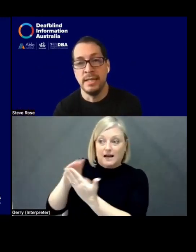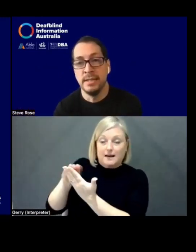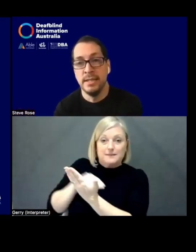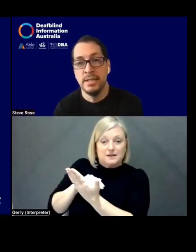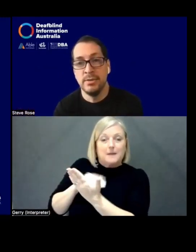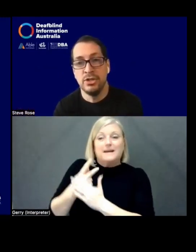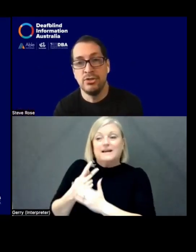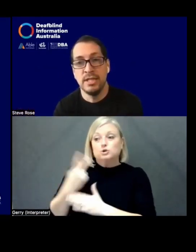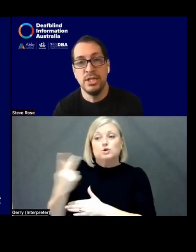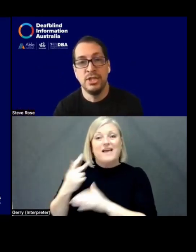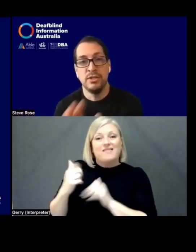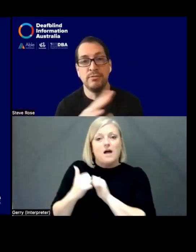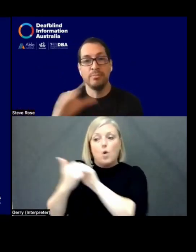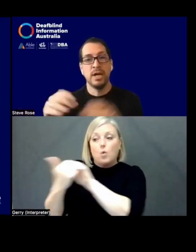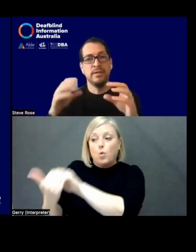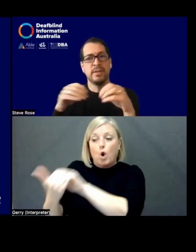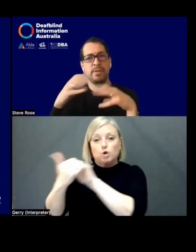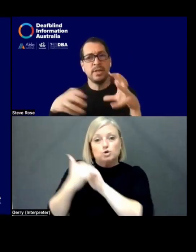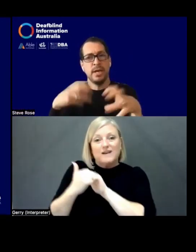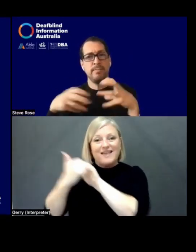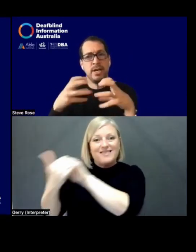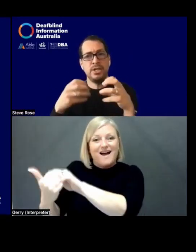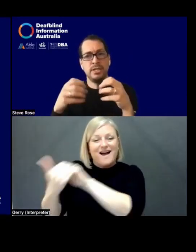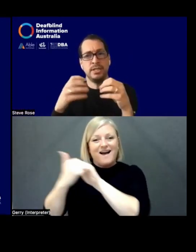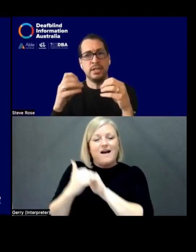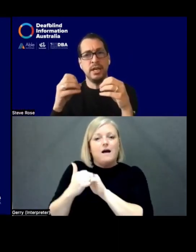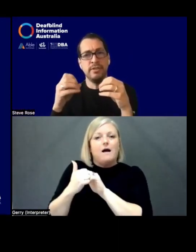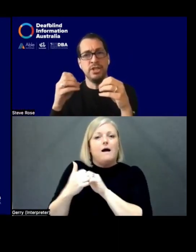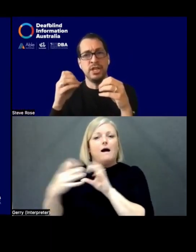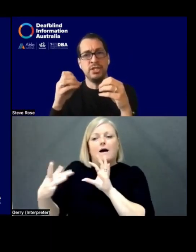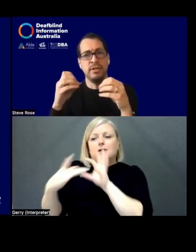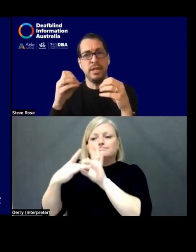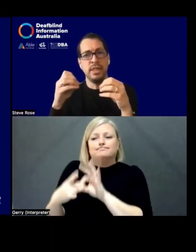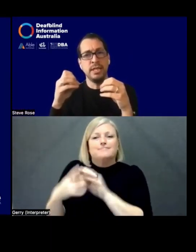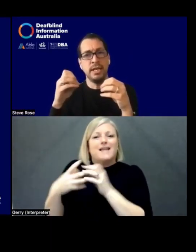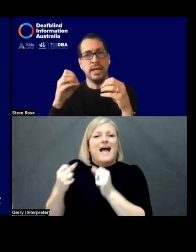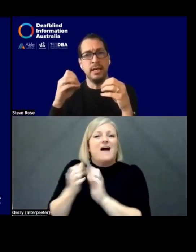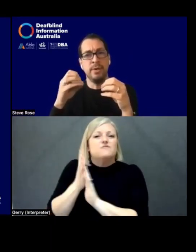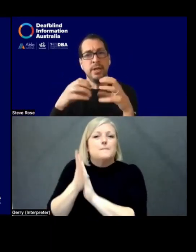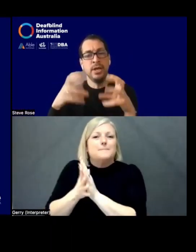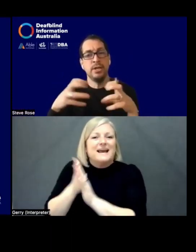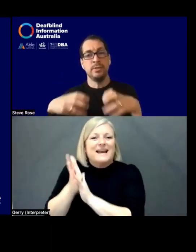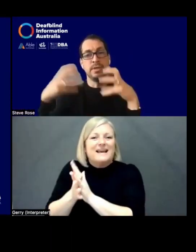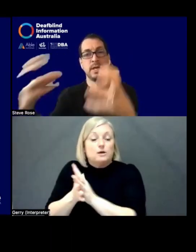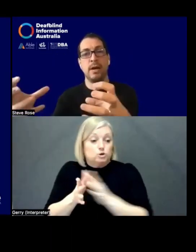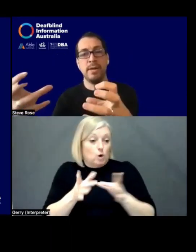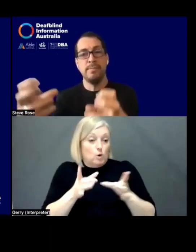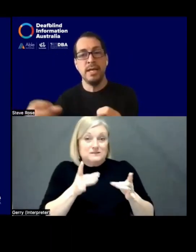So it's a transition of something that emerges as a gesture and a thinking element, to becoming